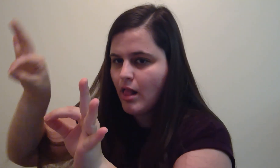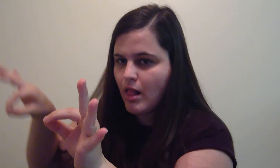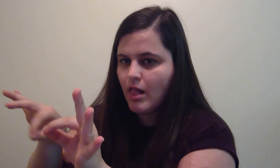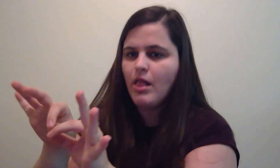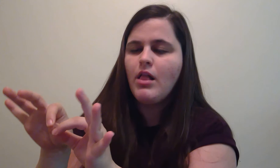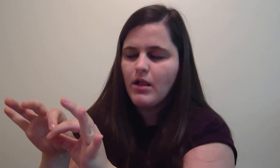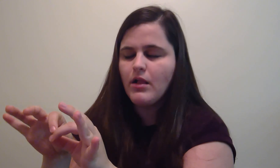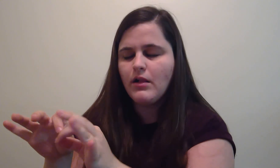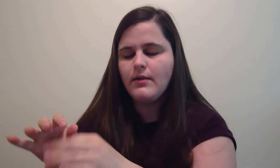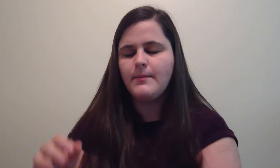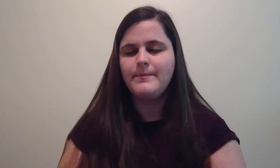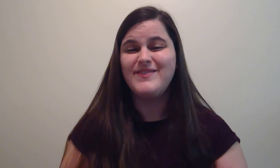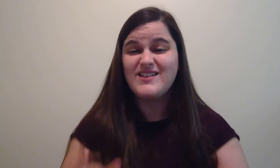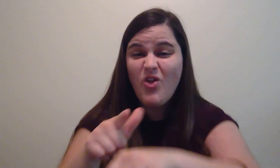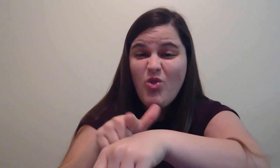putting the chain back on the derailleur of a rusty old ten speed.